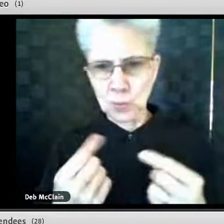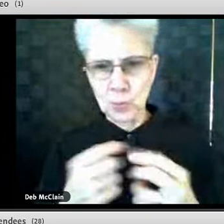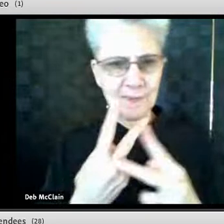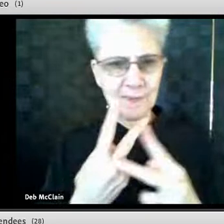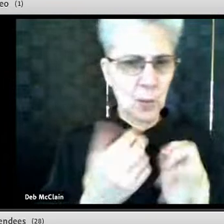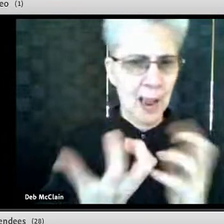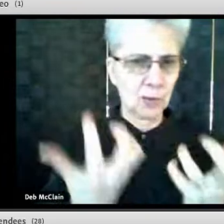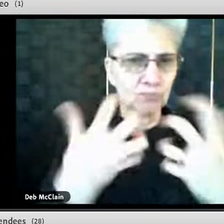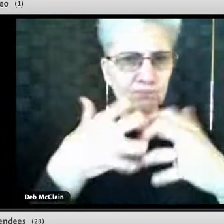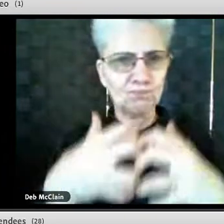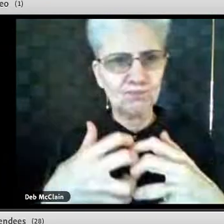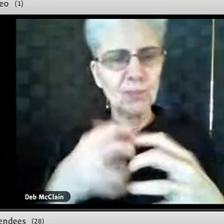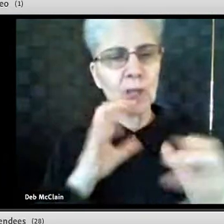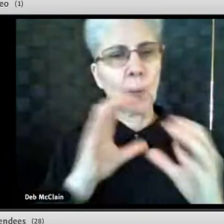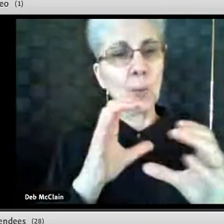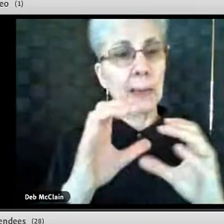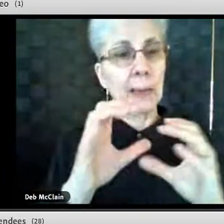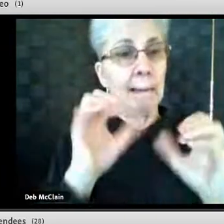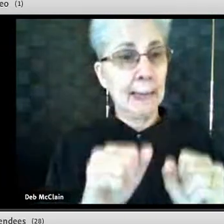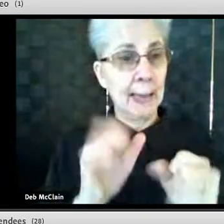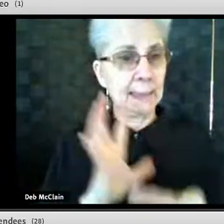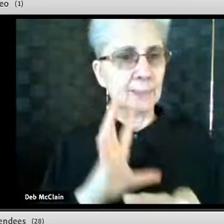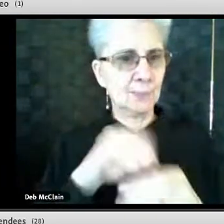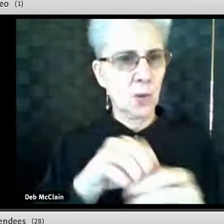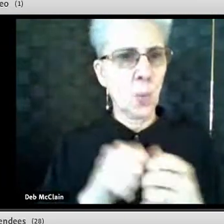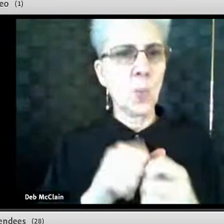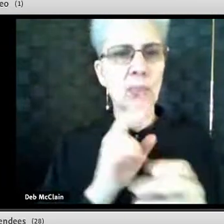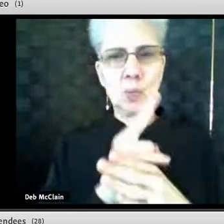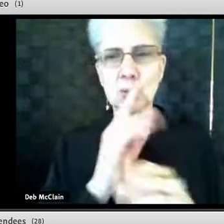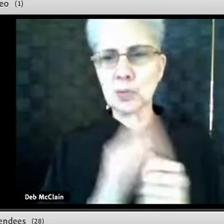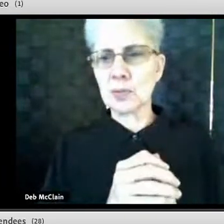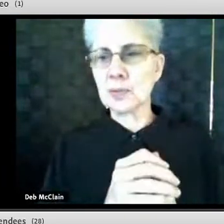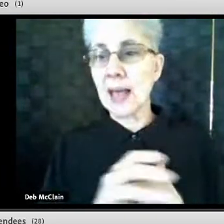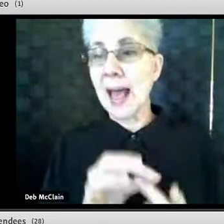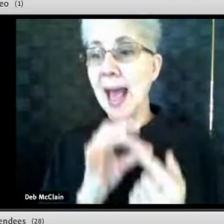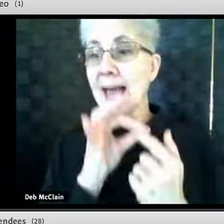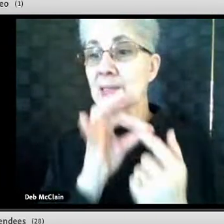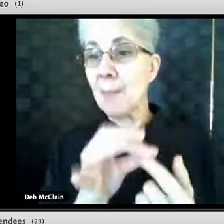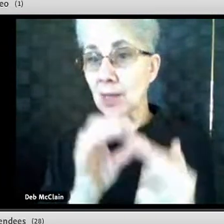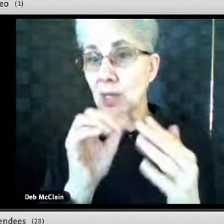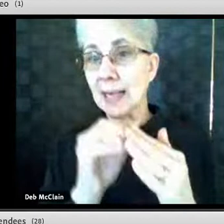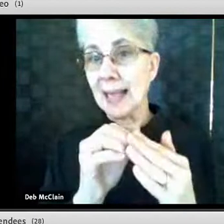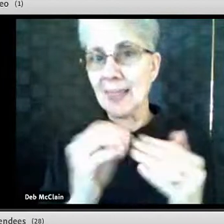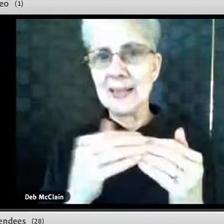and look at what you're doing and figure out how you can communicate and engage with your users,